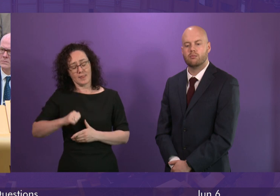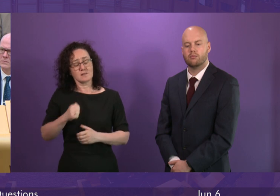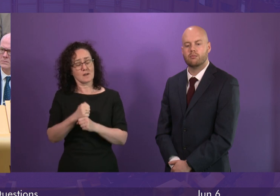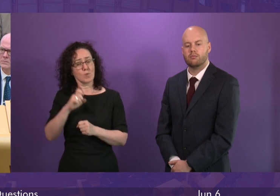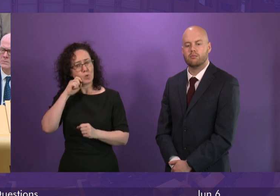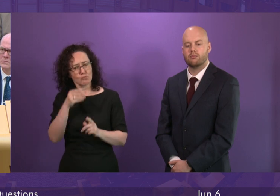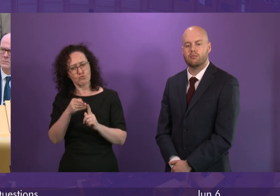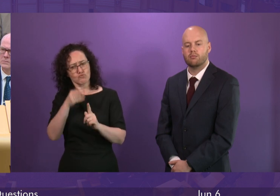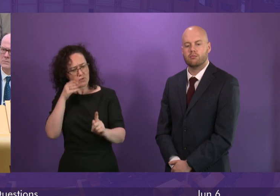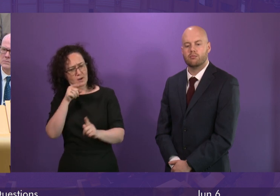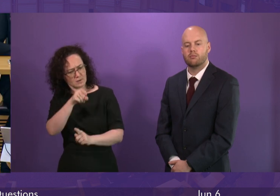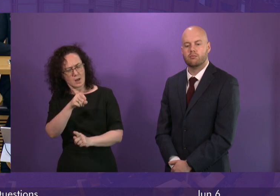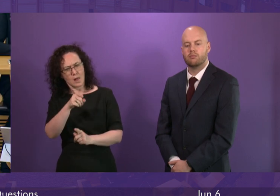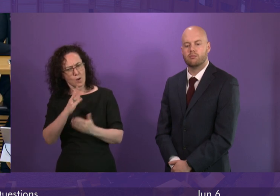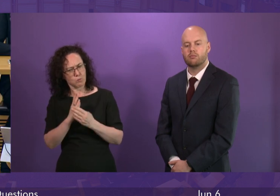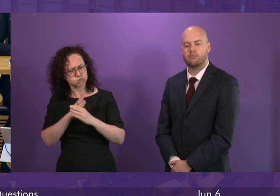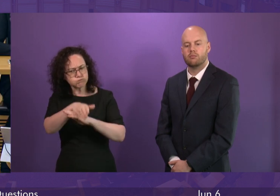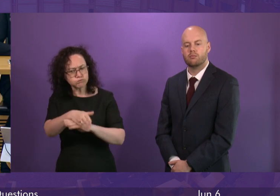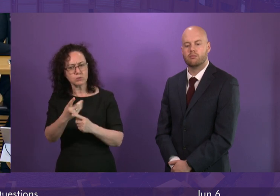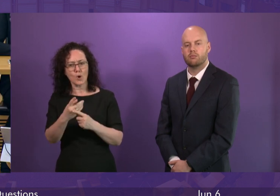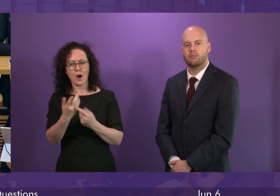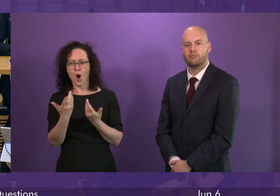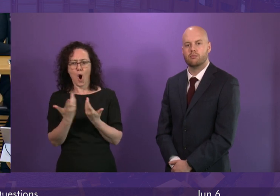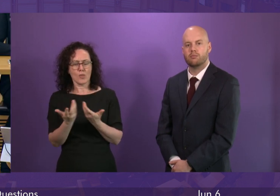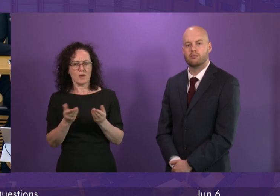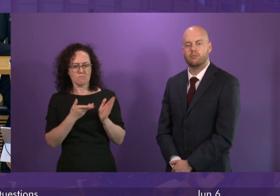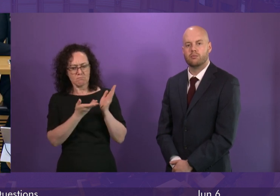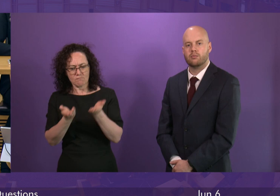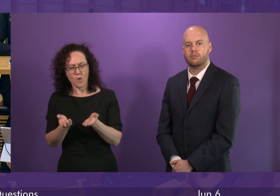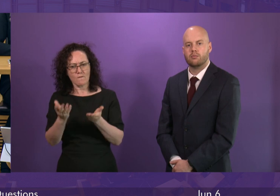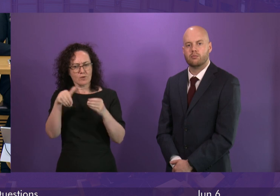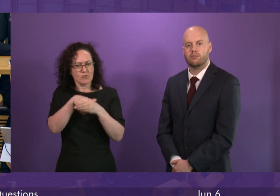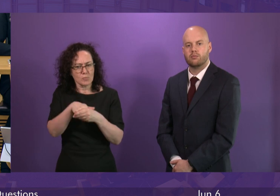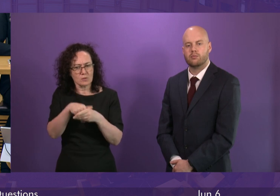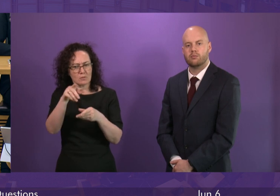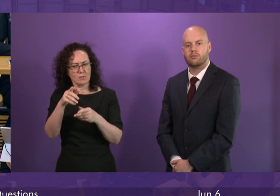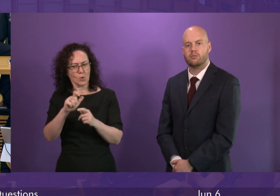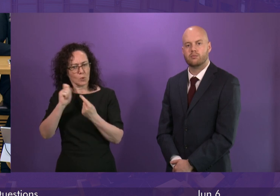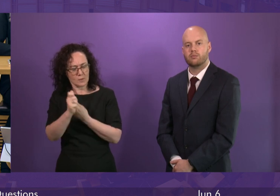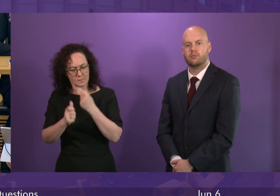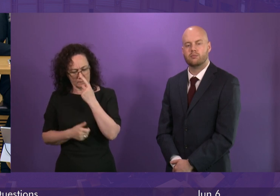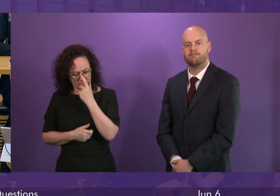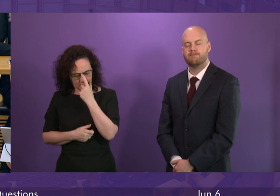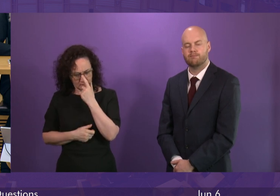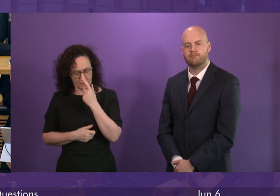Affairs, Fiona Hyslop, was involved in discussions on the role of journalism in our society,